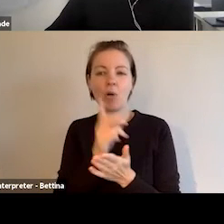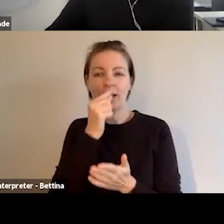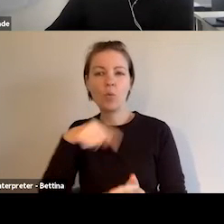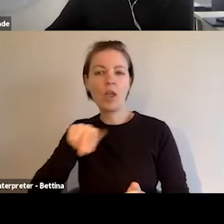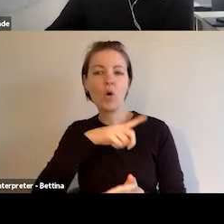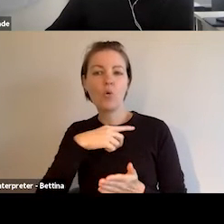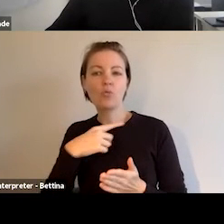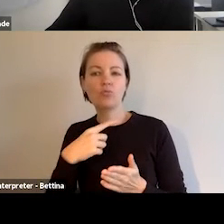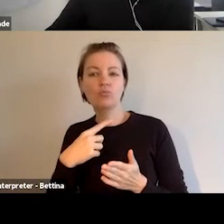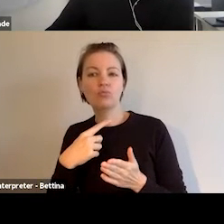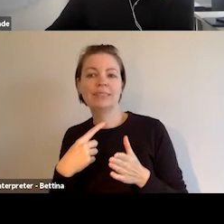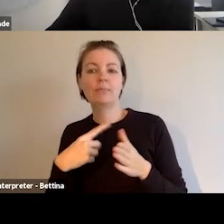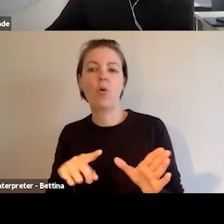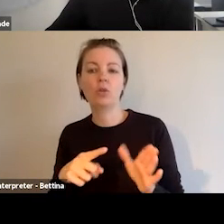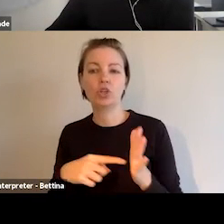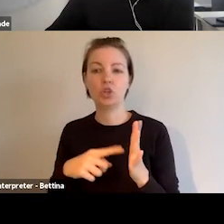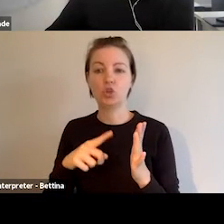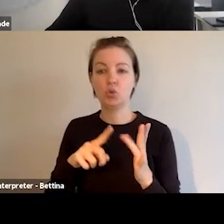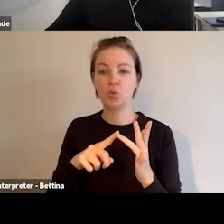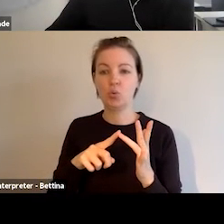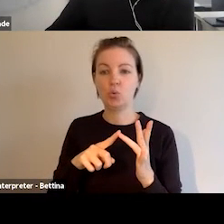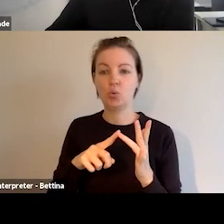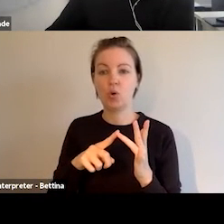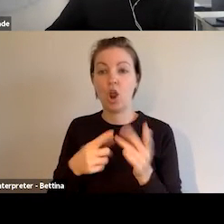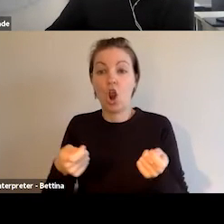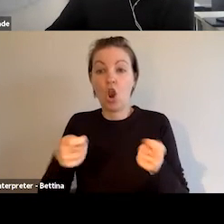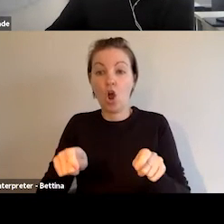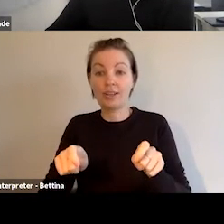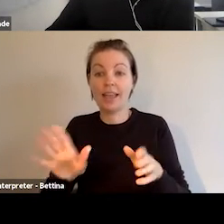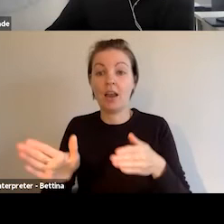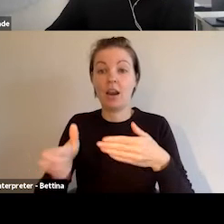of lockdowns in the end of 2020.